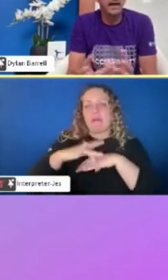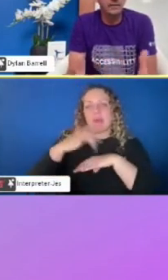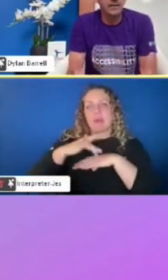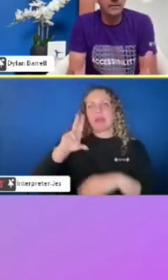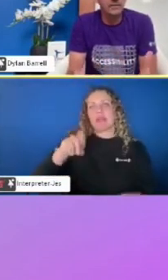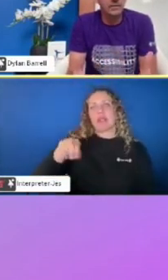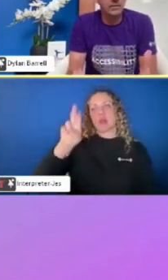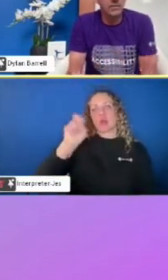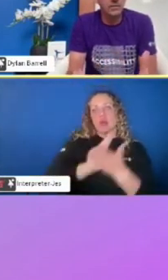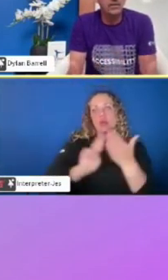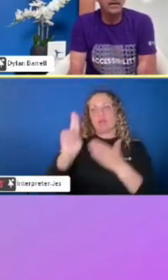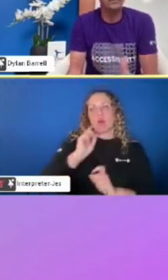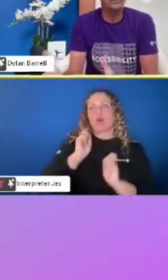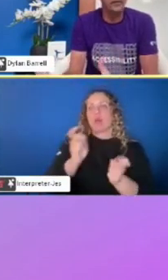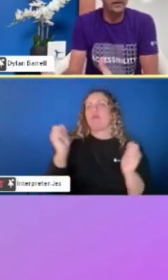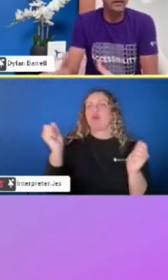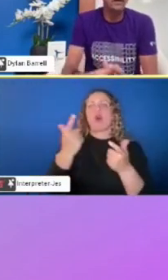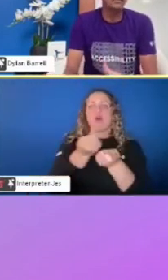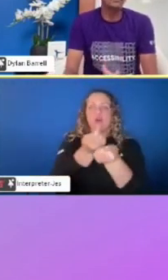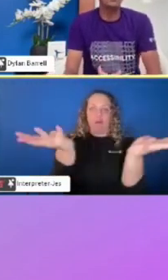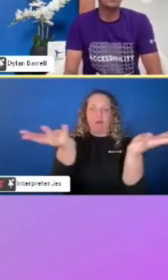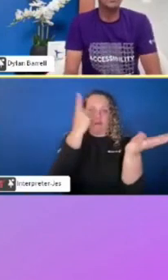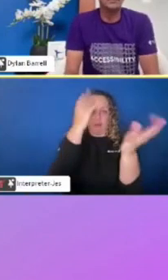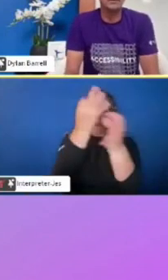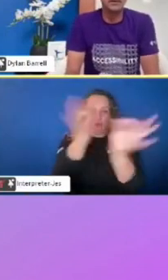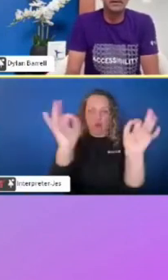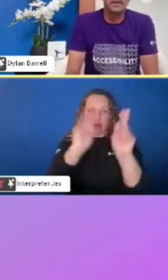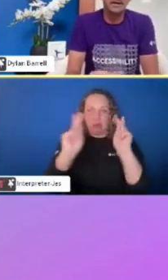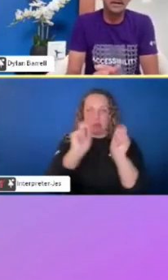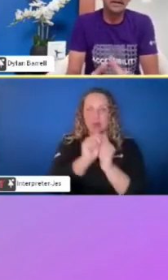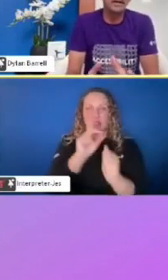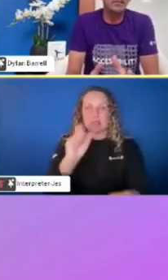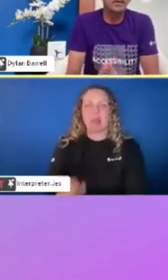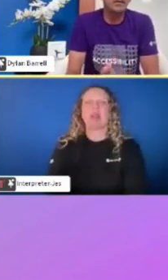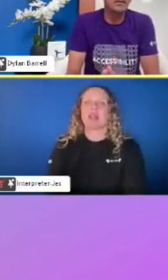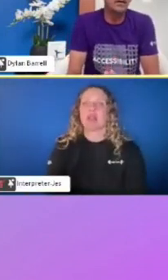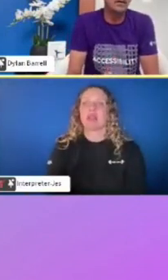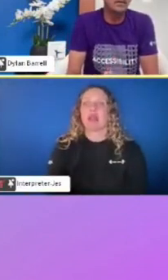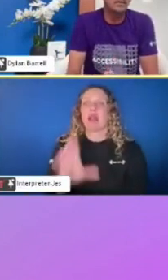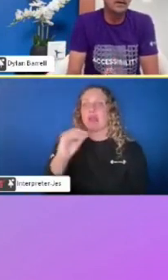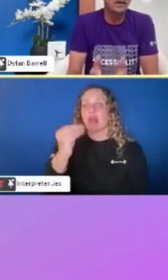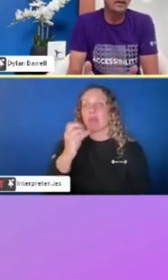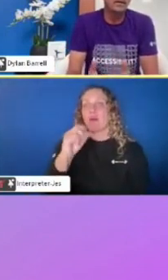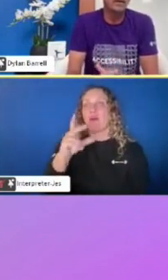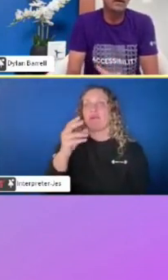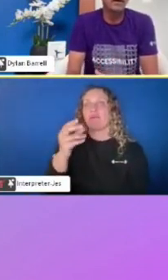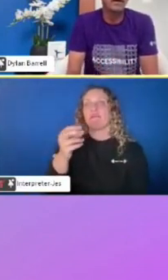and we give this all away for free to people with disabilities. And that number of scholarships this year